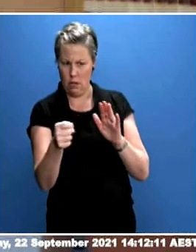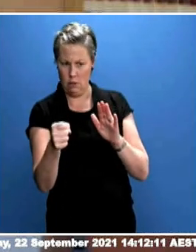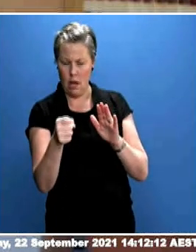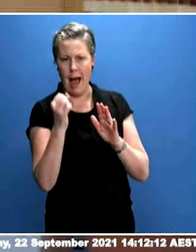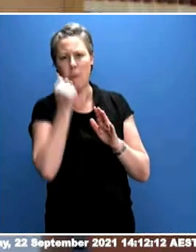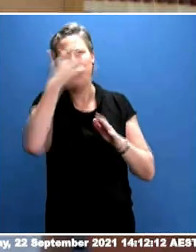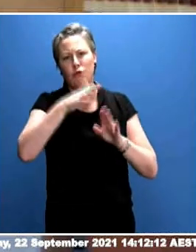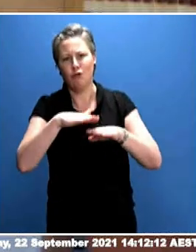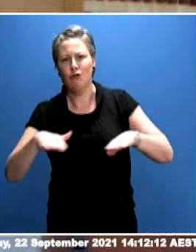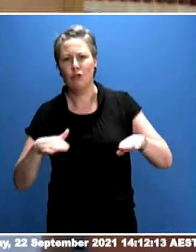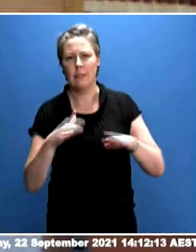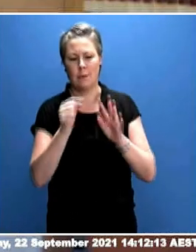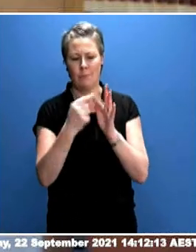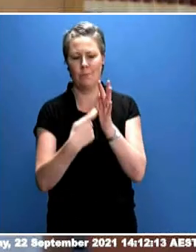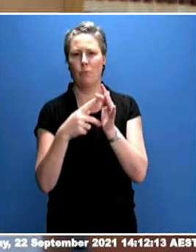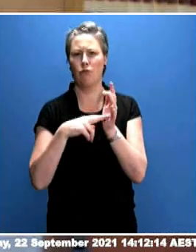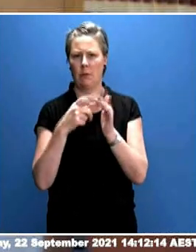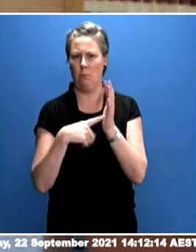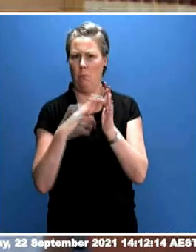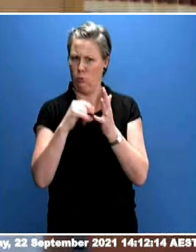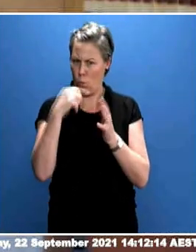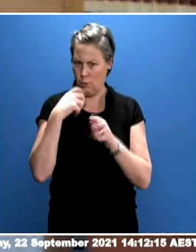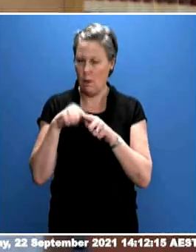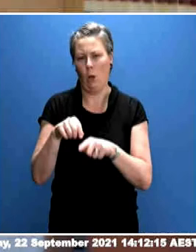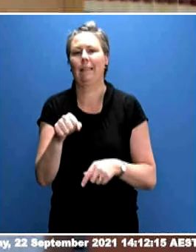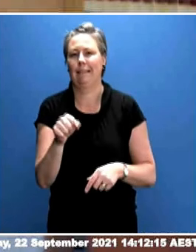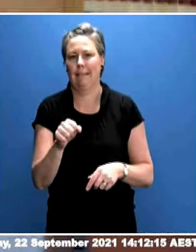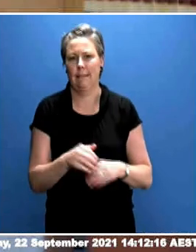We do indeed. By the way, just as a matter of interest, I noticed that in Western